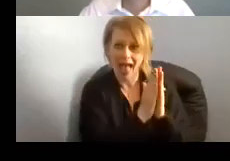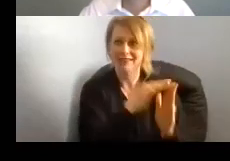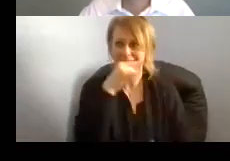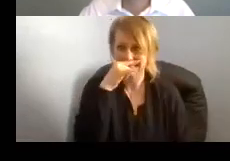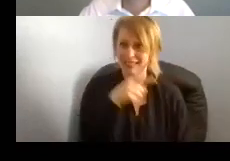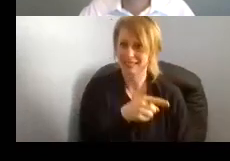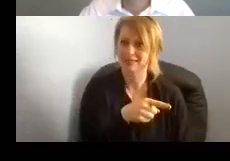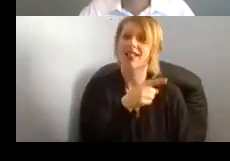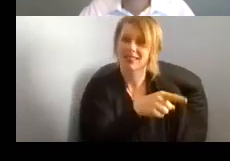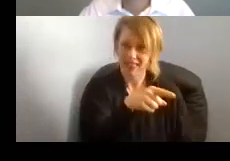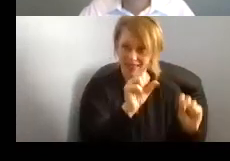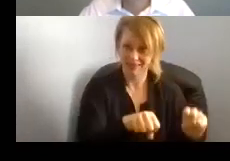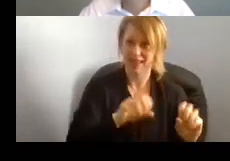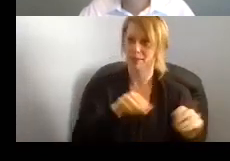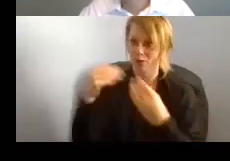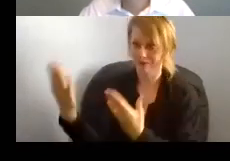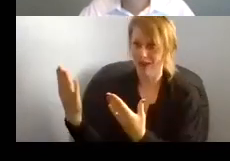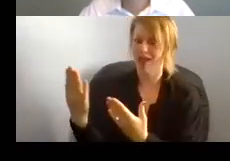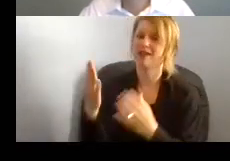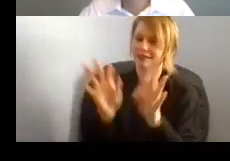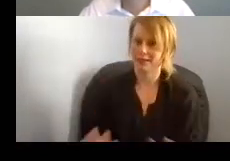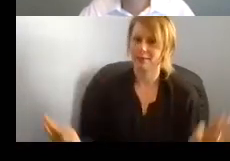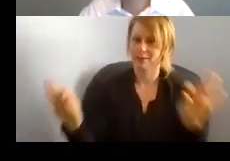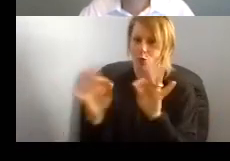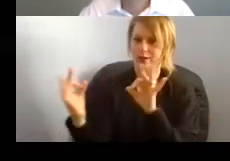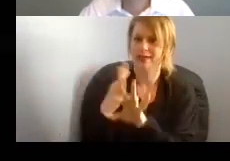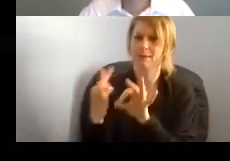very important input into that decision-making.